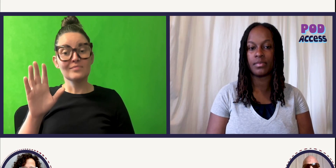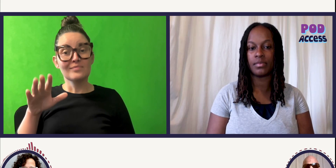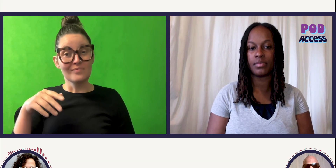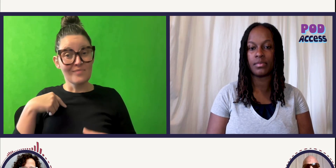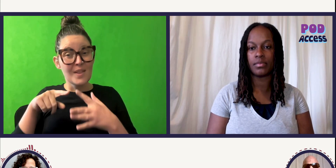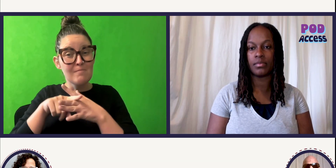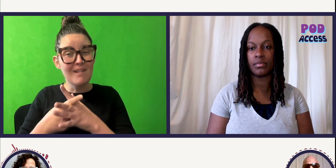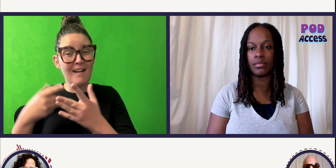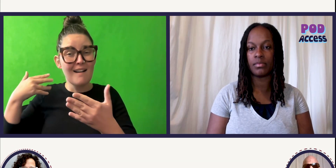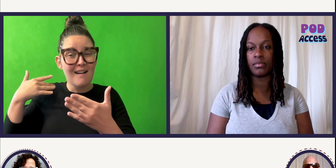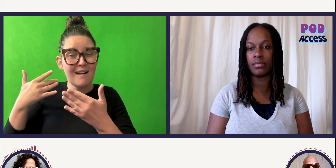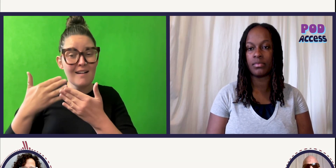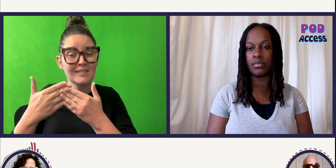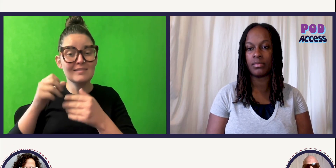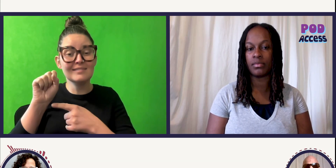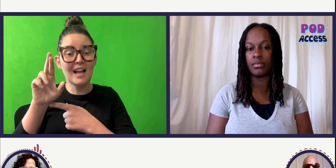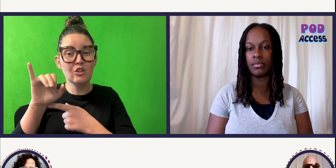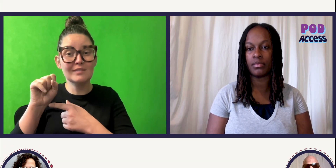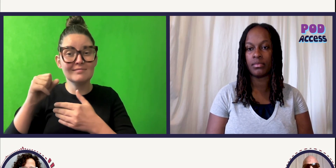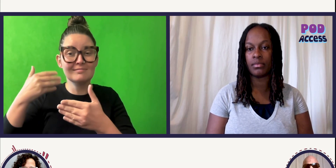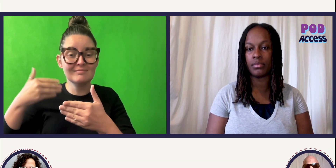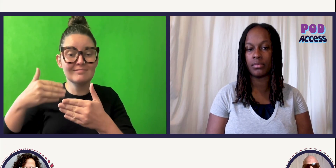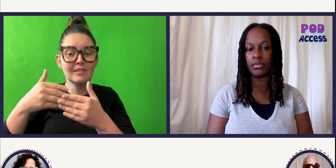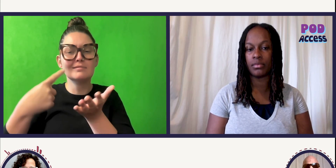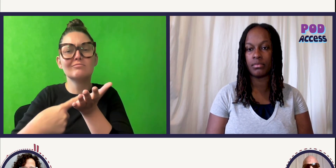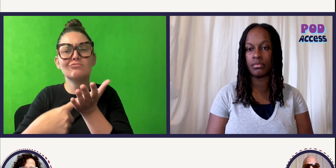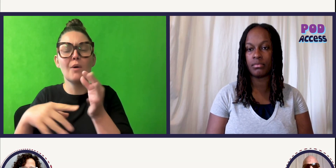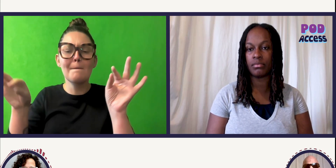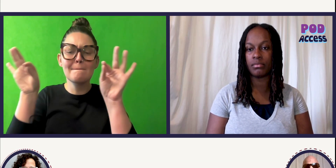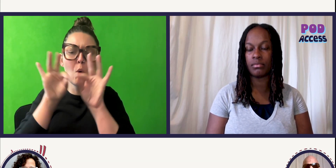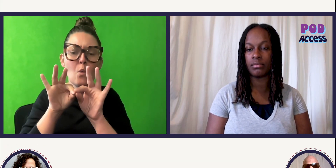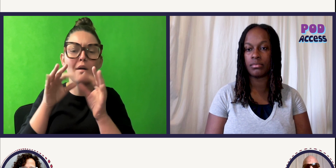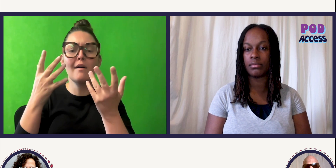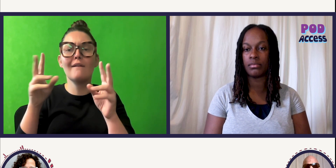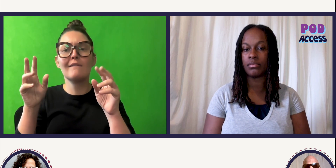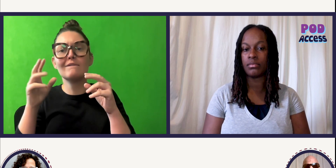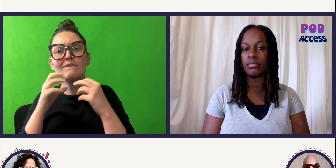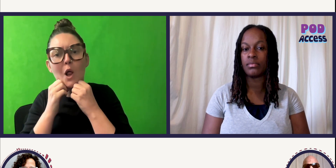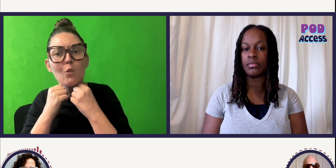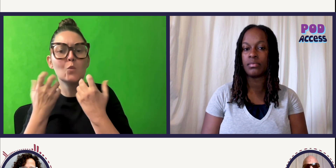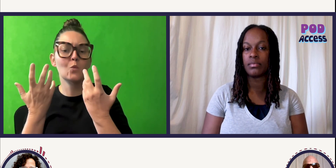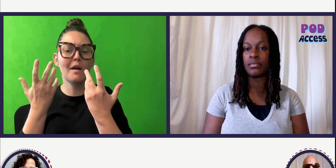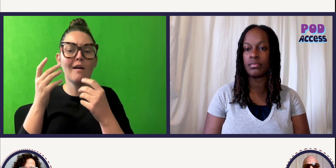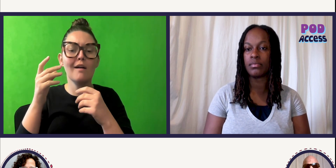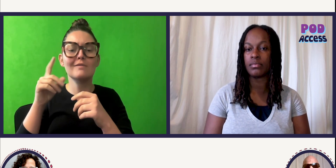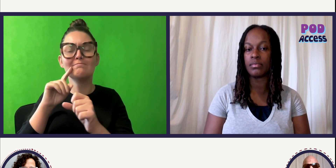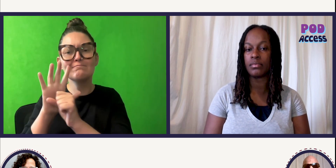We began this series discussing the importance and value of assuring our d/Deaf and disabled voices are included in podcasting.